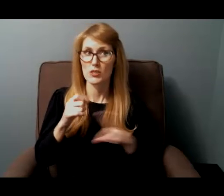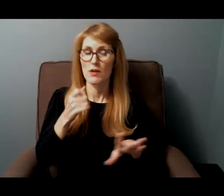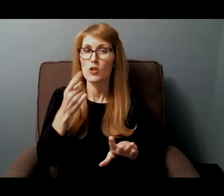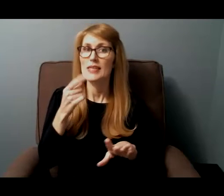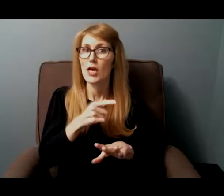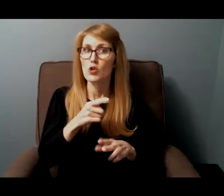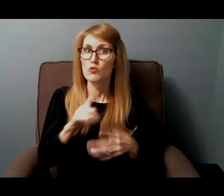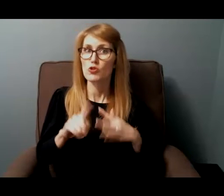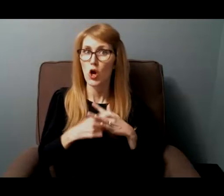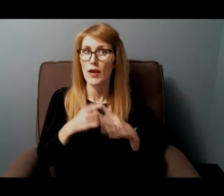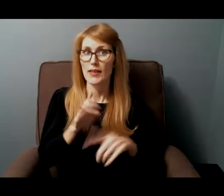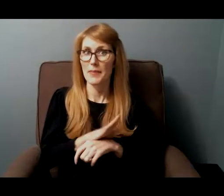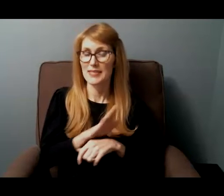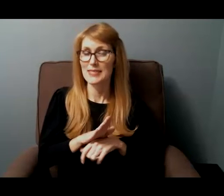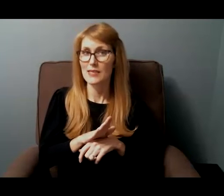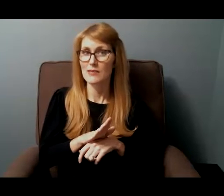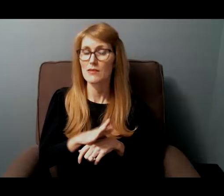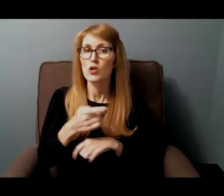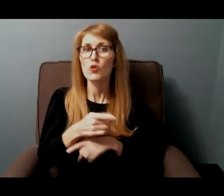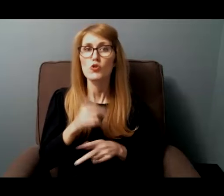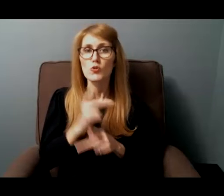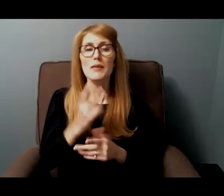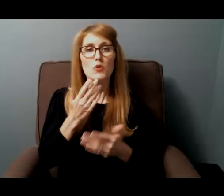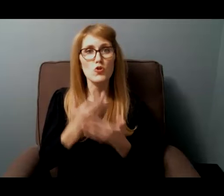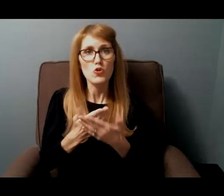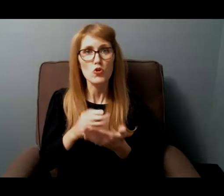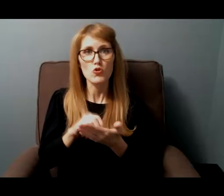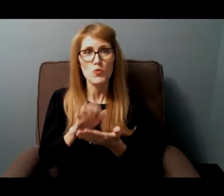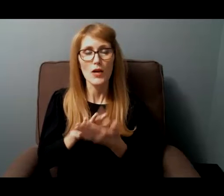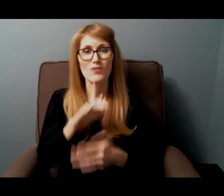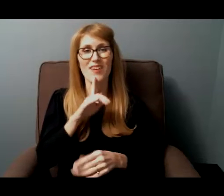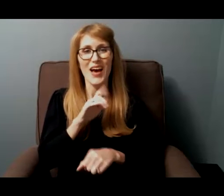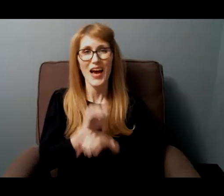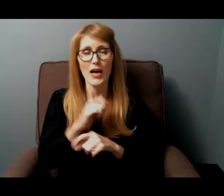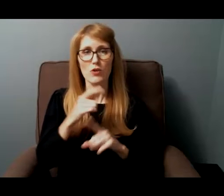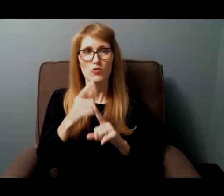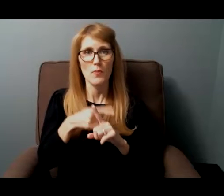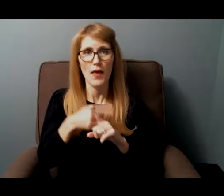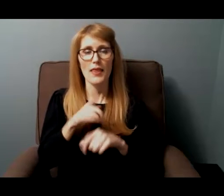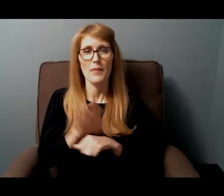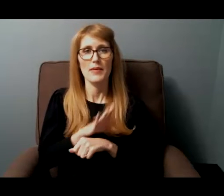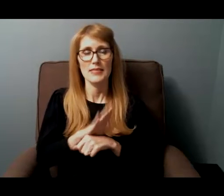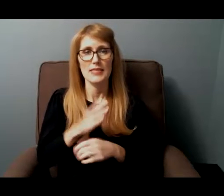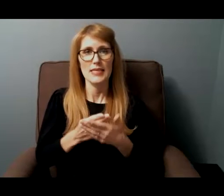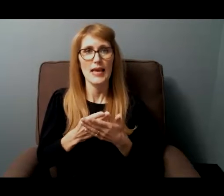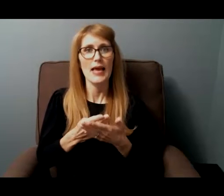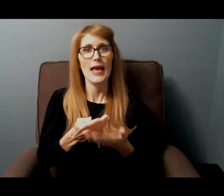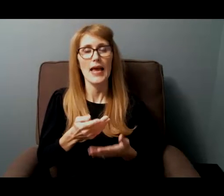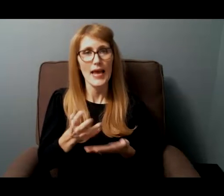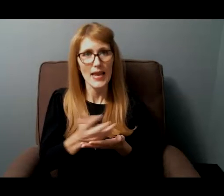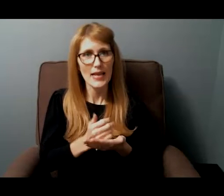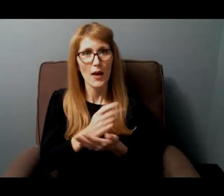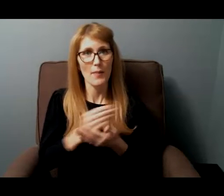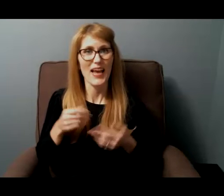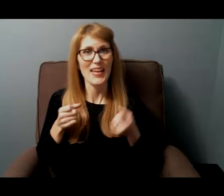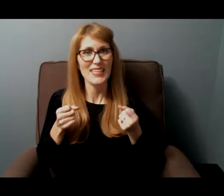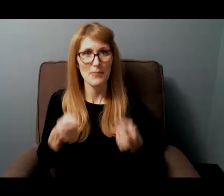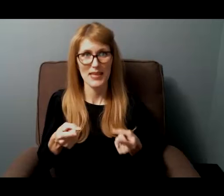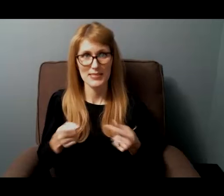good records of actual monthly income, business income, and expenses. And ideally, you are also